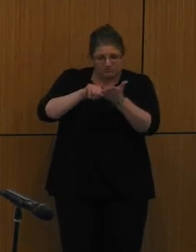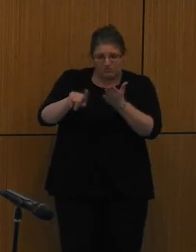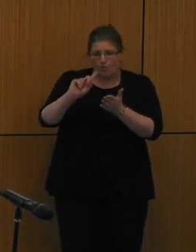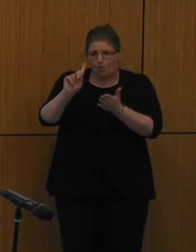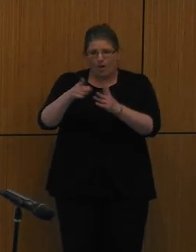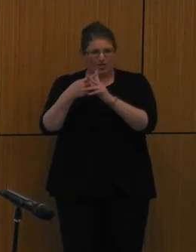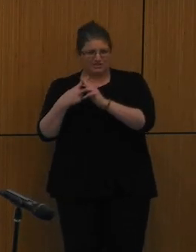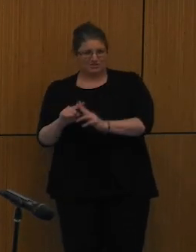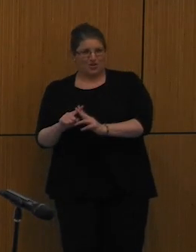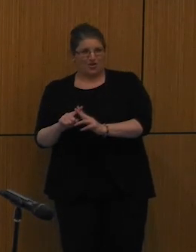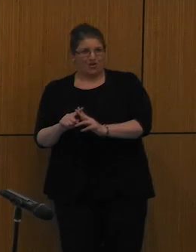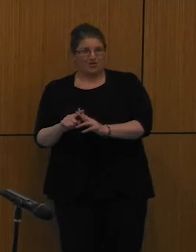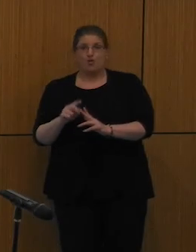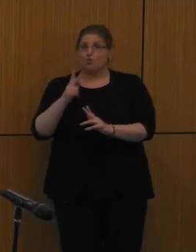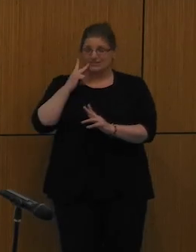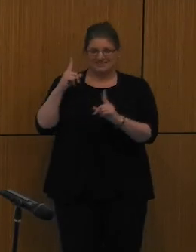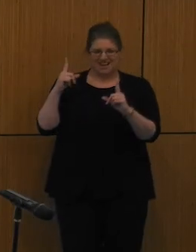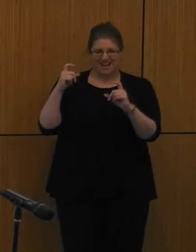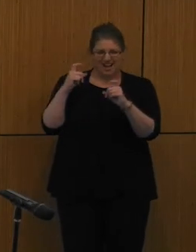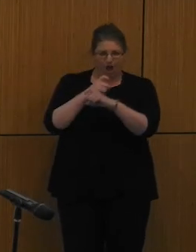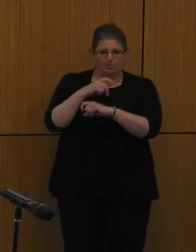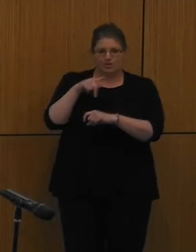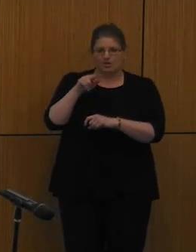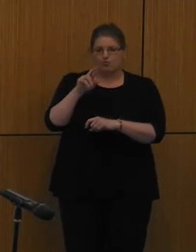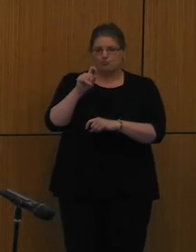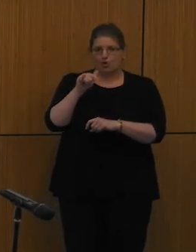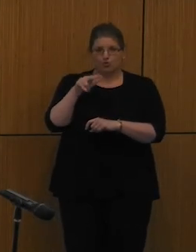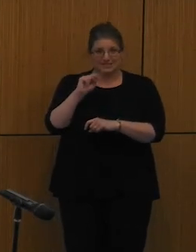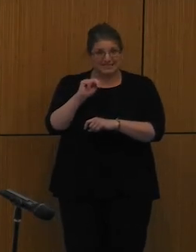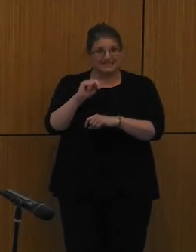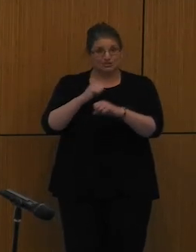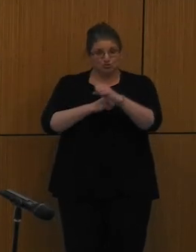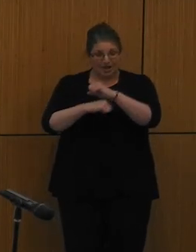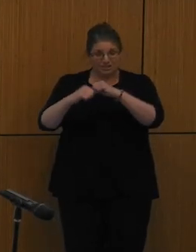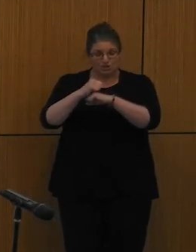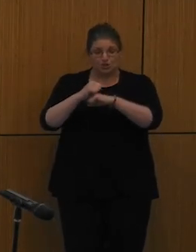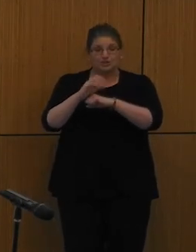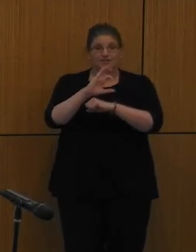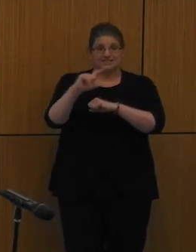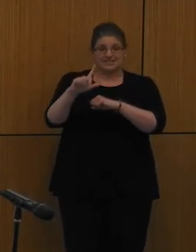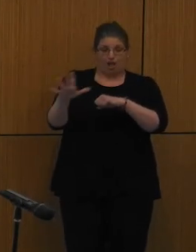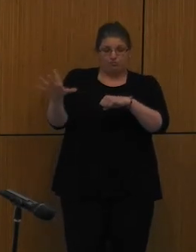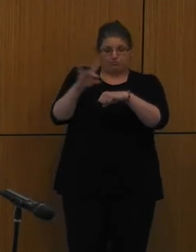there are these complex protein structures that attach to the cell. So the cell is going to be at the bottom in yellow.